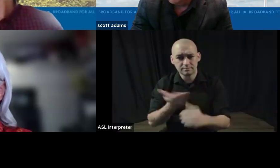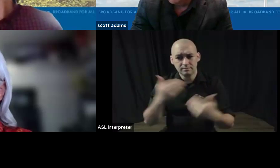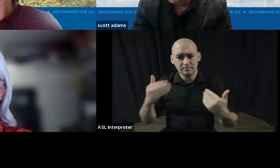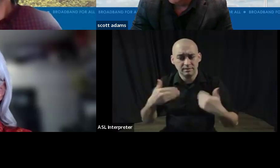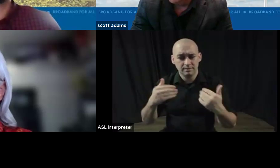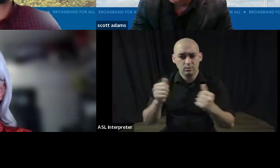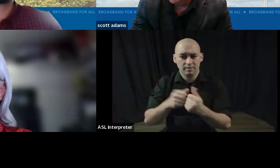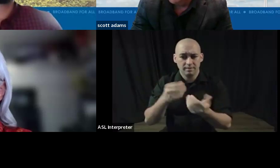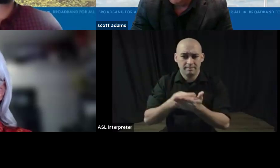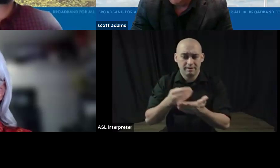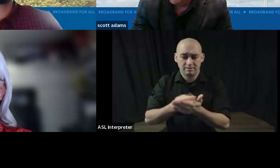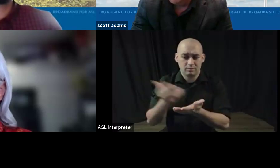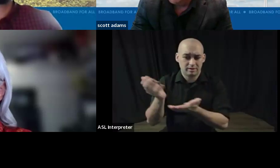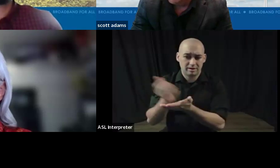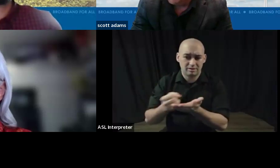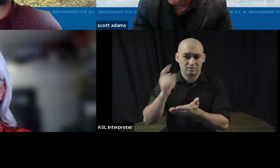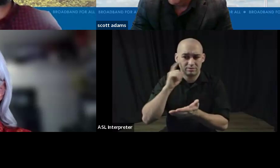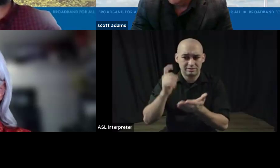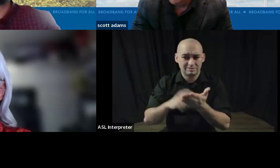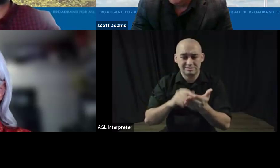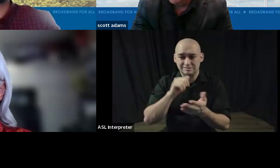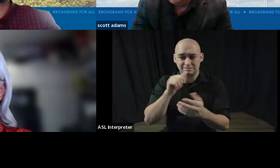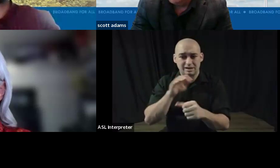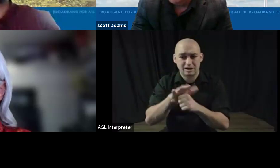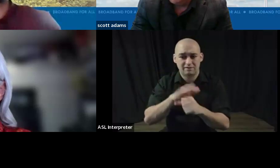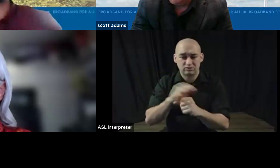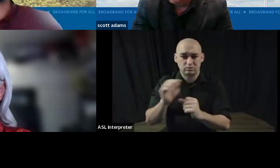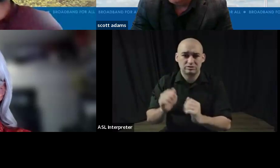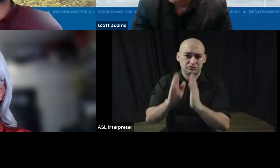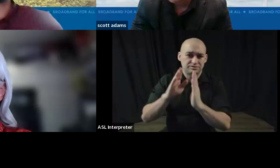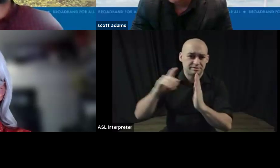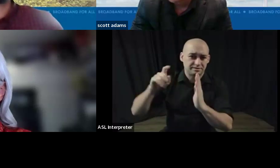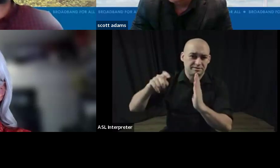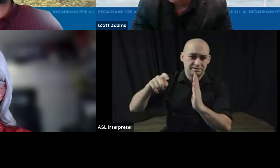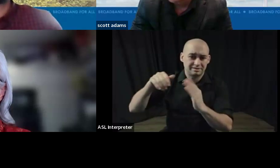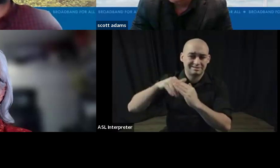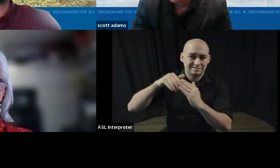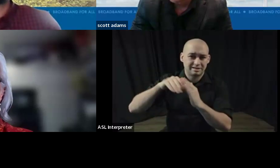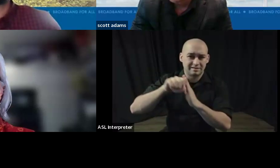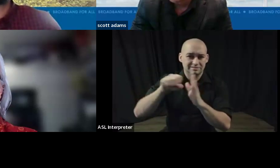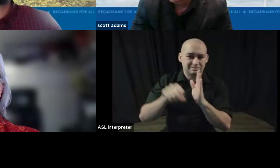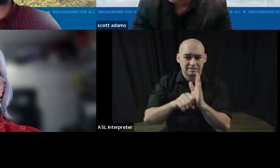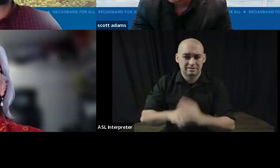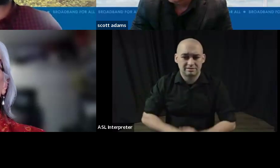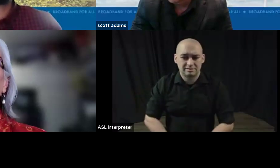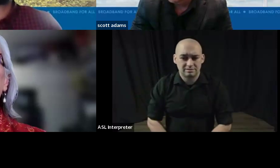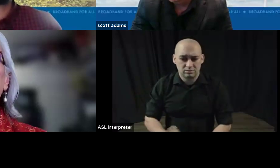and we acknowledge that it's not nearly enough to address the need and the state. Okay. Thank you.